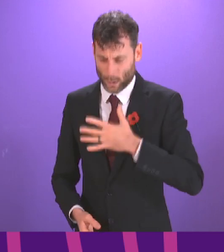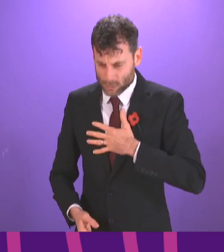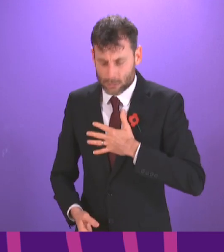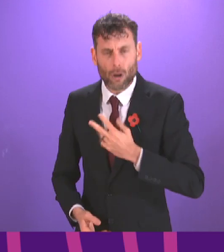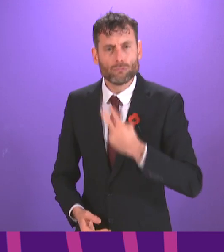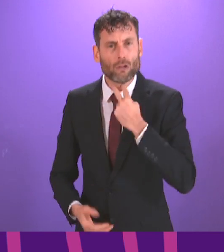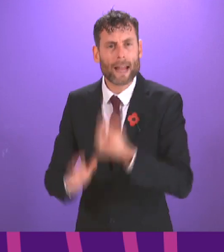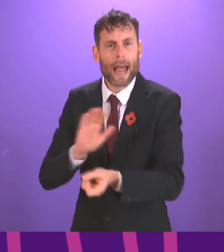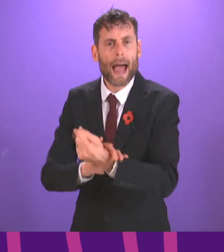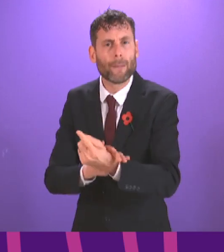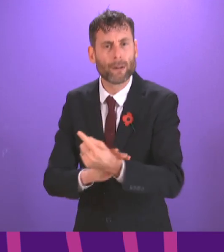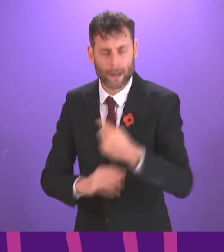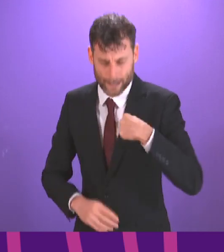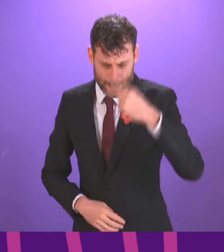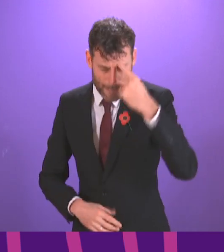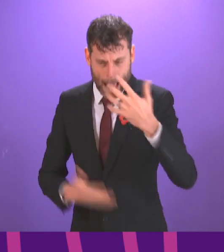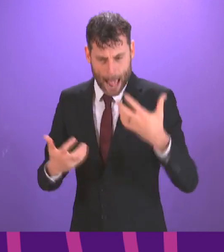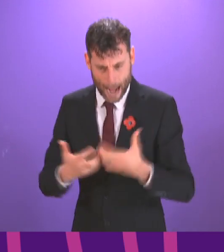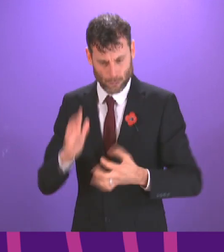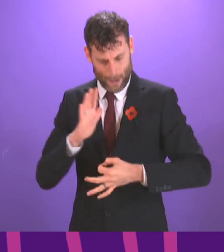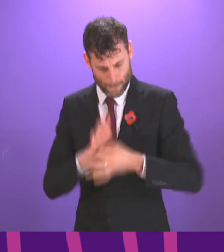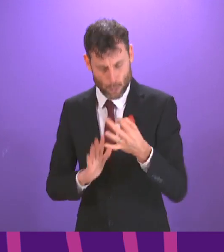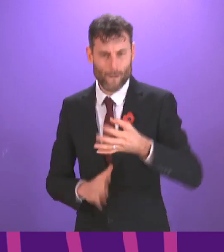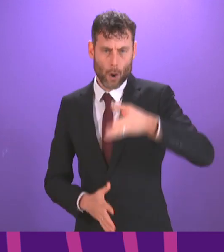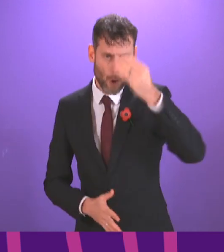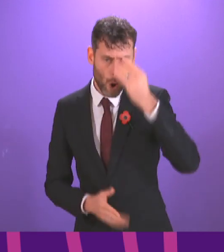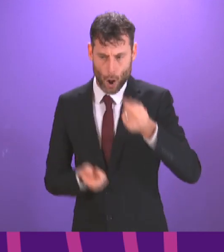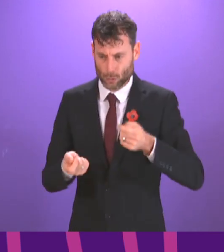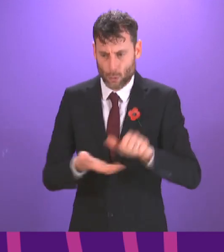of the pandemic, the need to ensure that we learn lessons where we got things wrong and